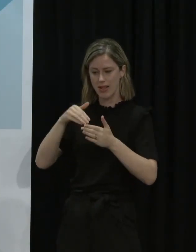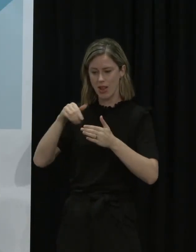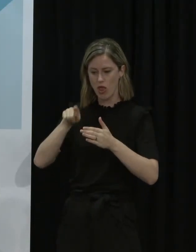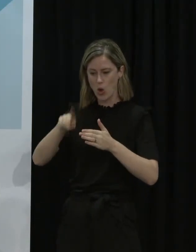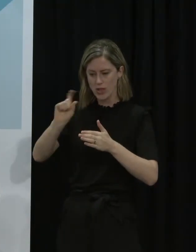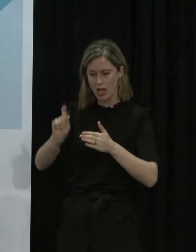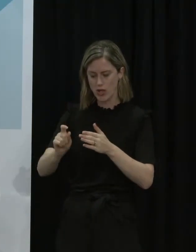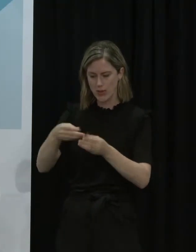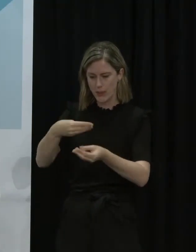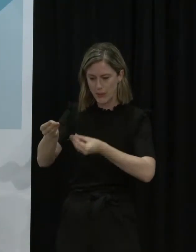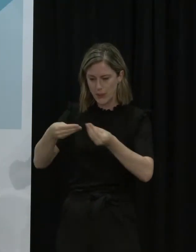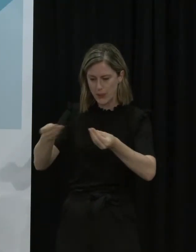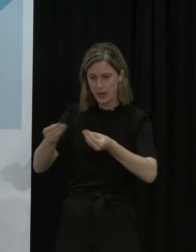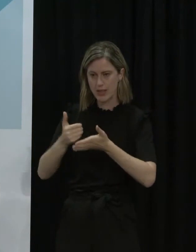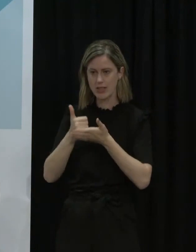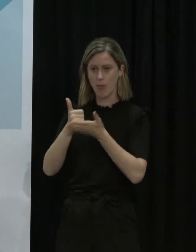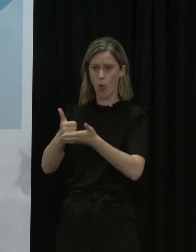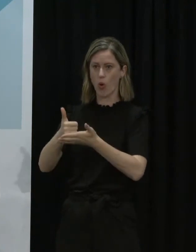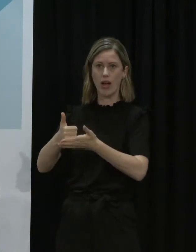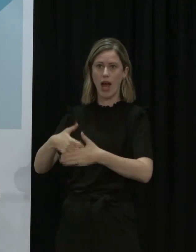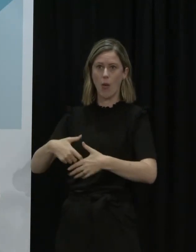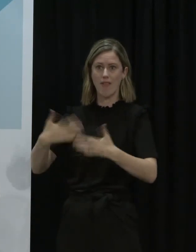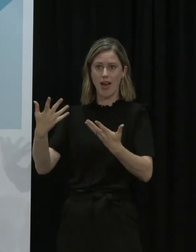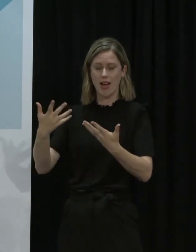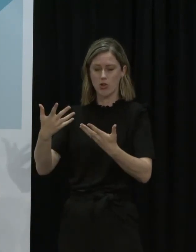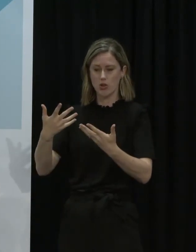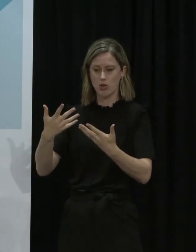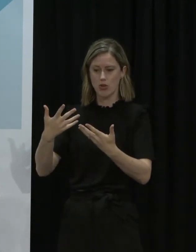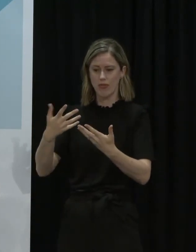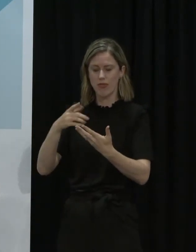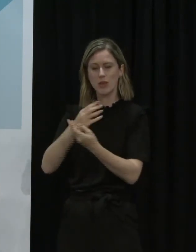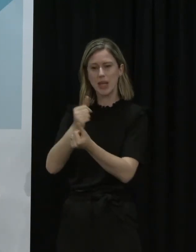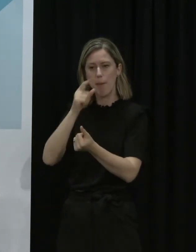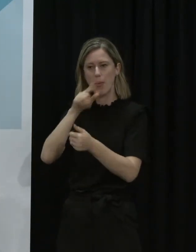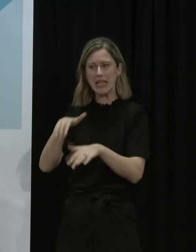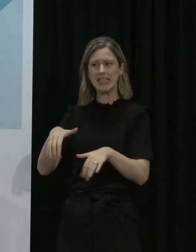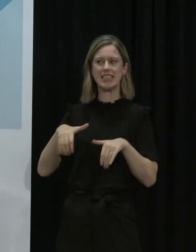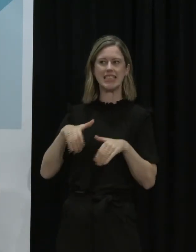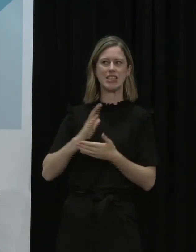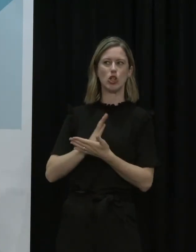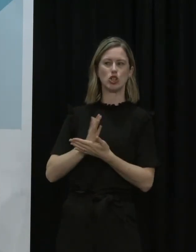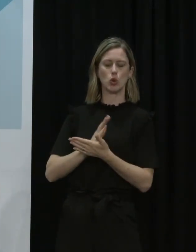absolutely. But at the same